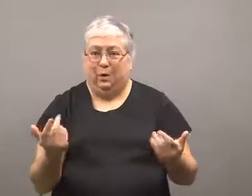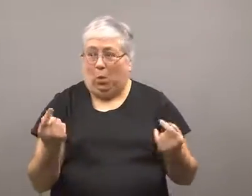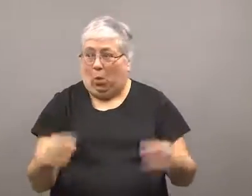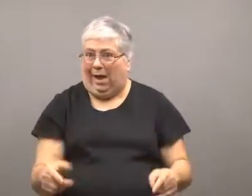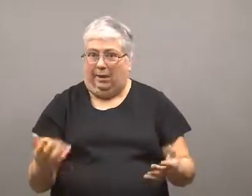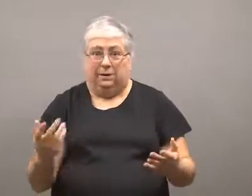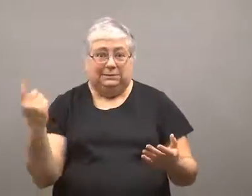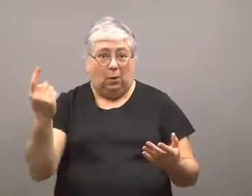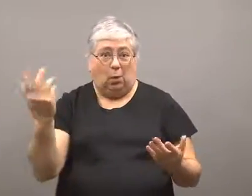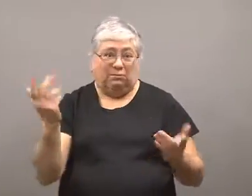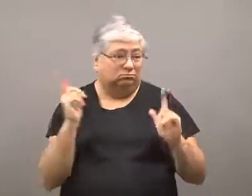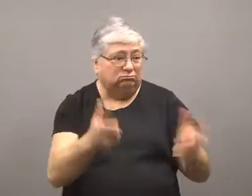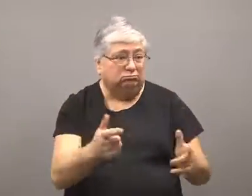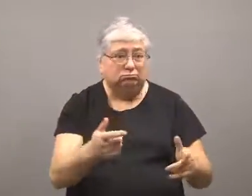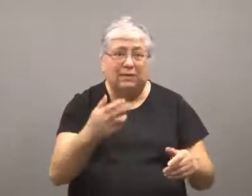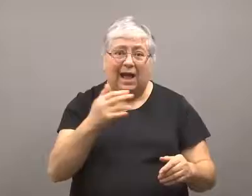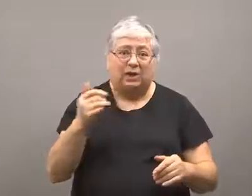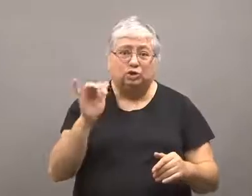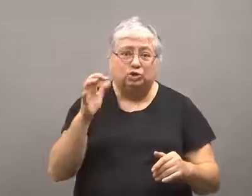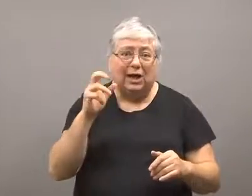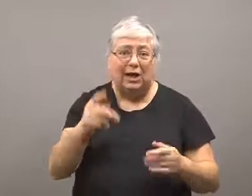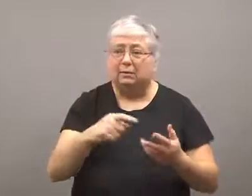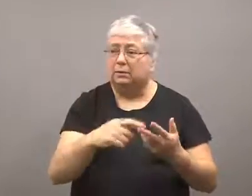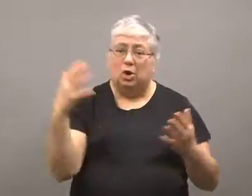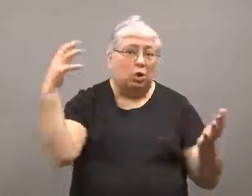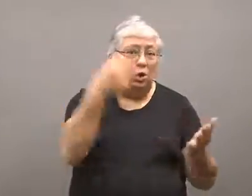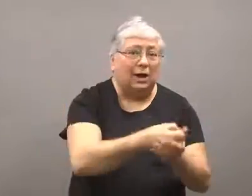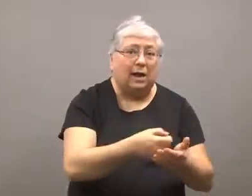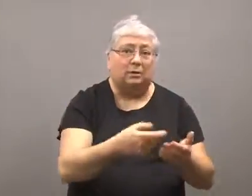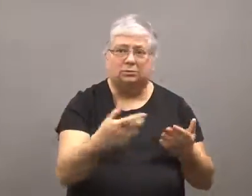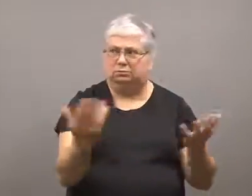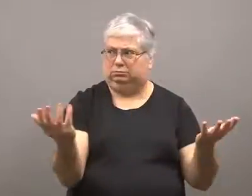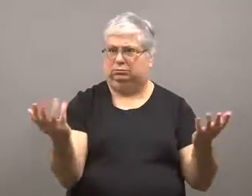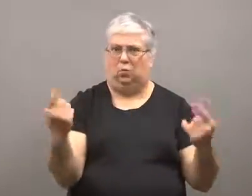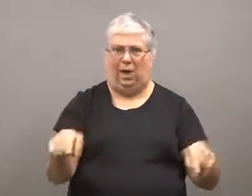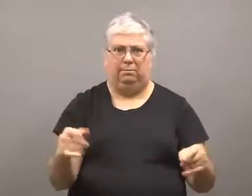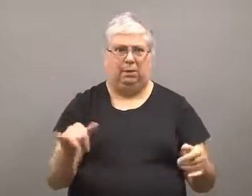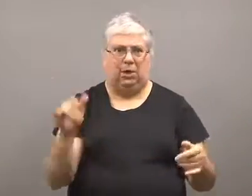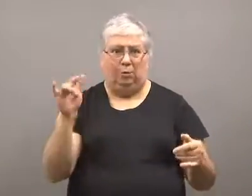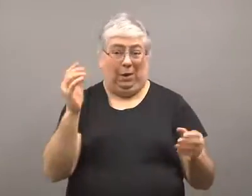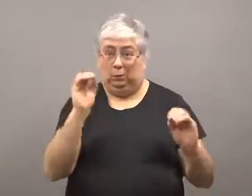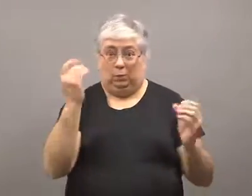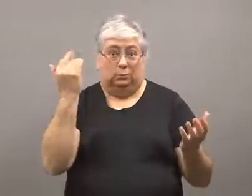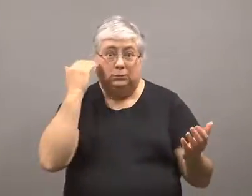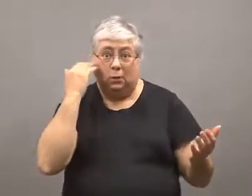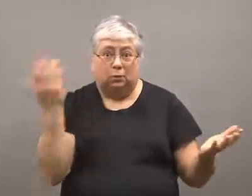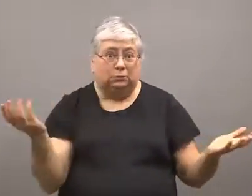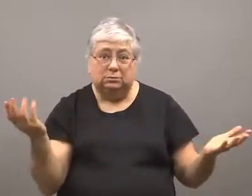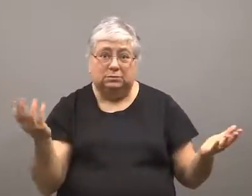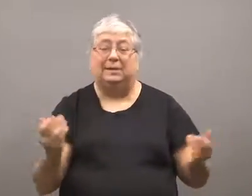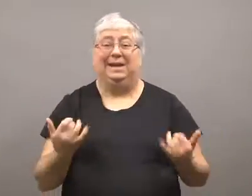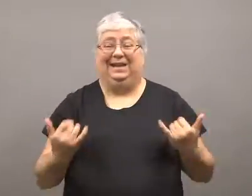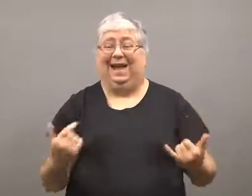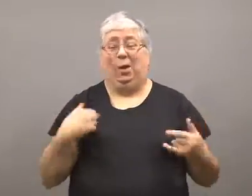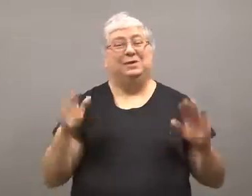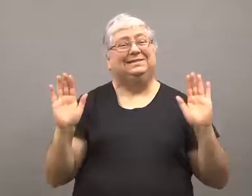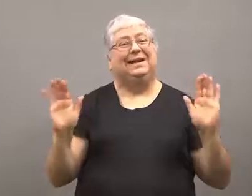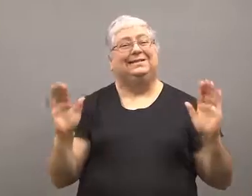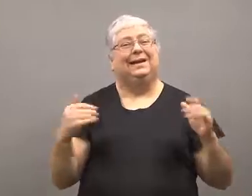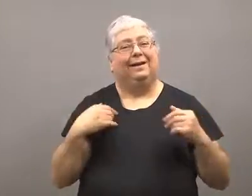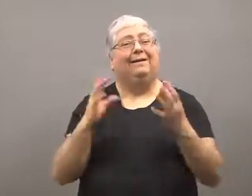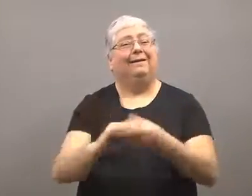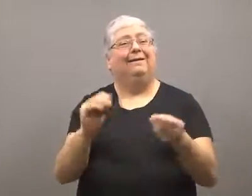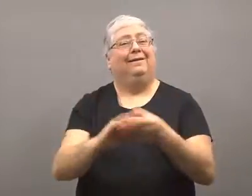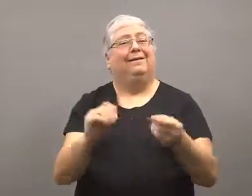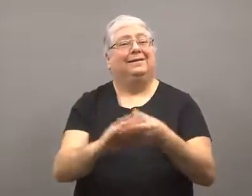Maybe the plane was hijacked or crashed, nobody knows for sure what happened.